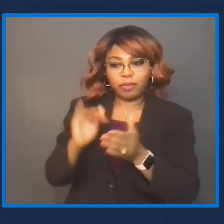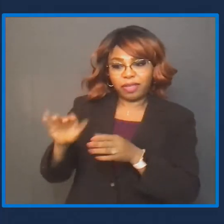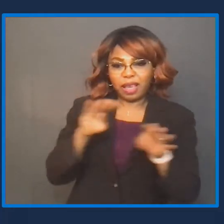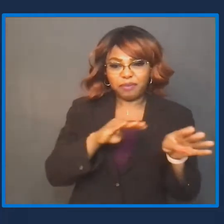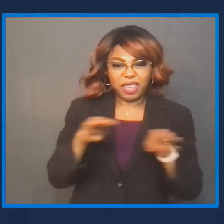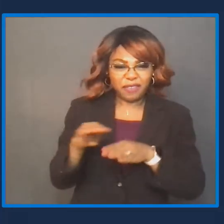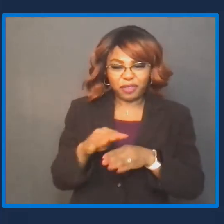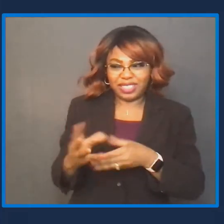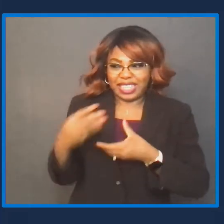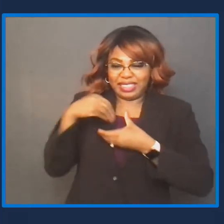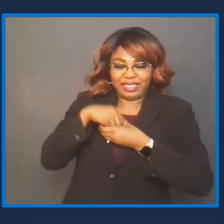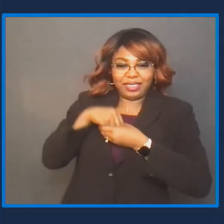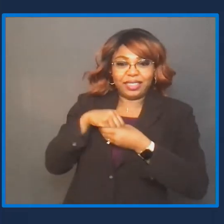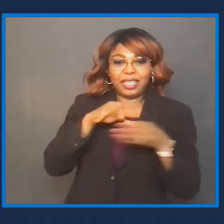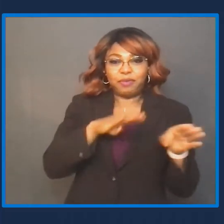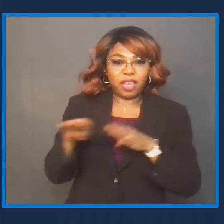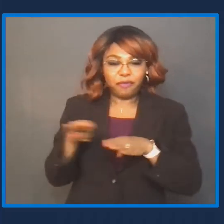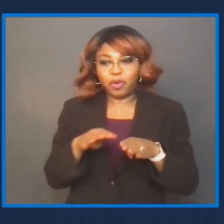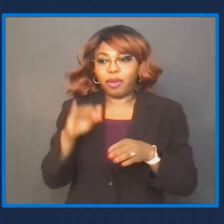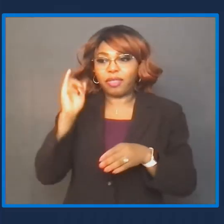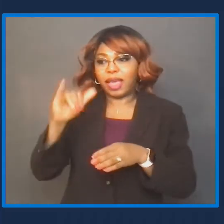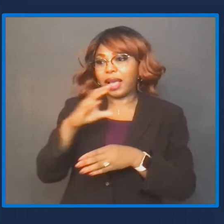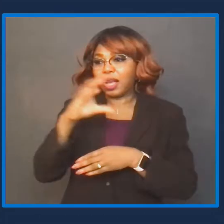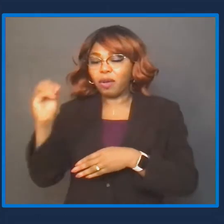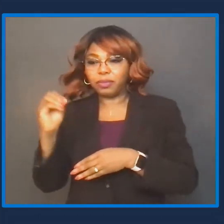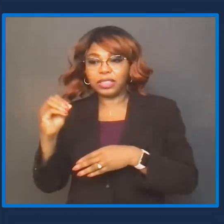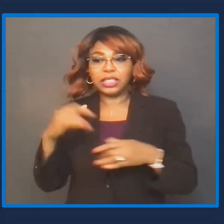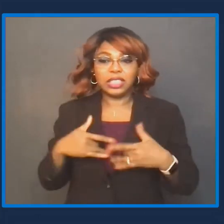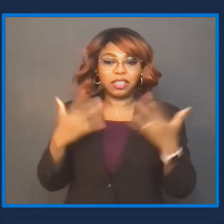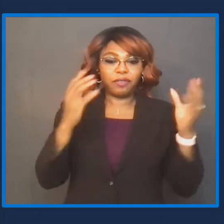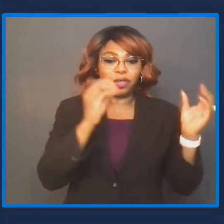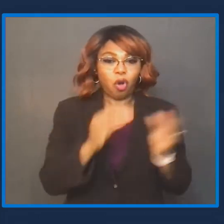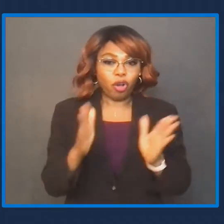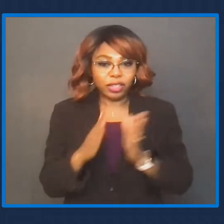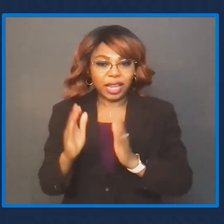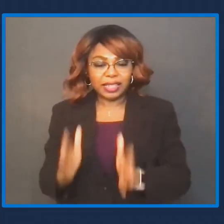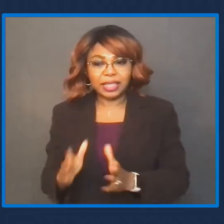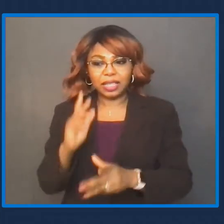that marketers, event organizer, people managers learn